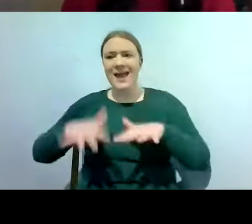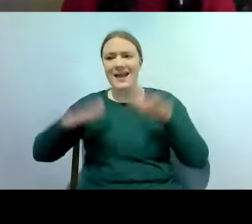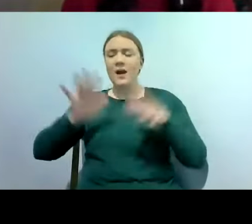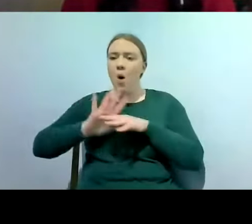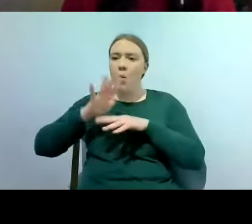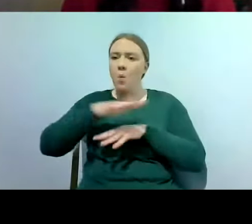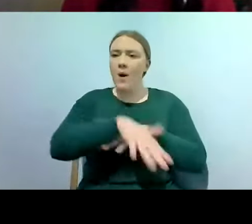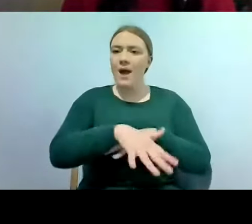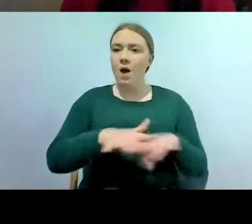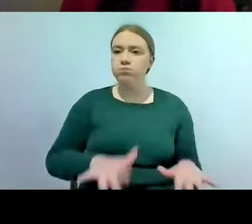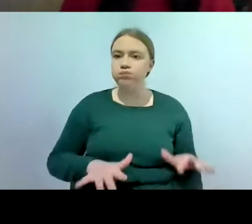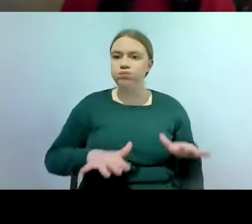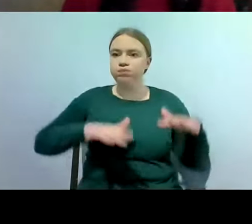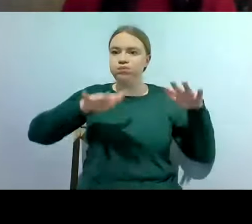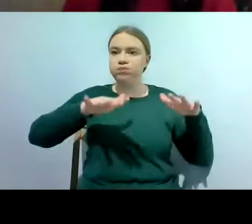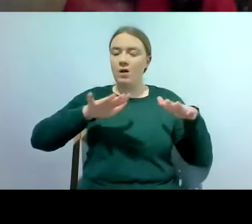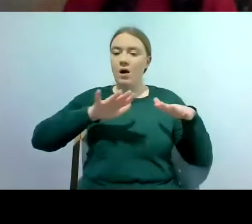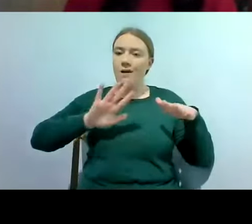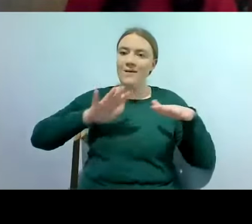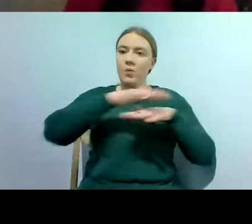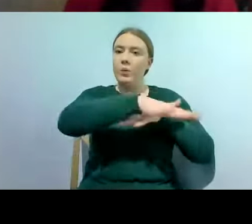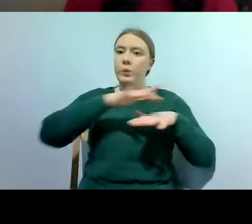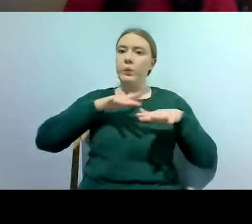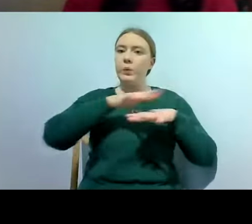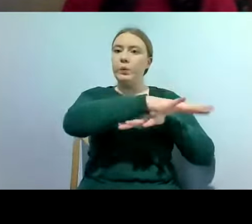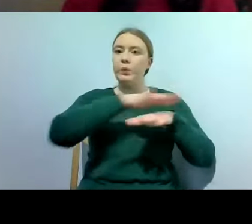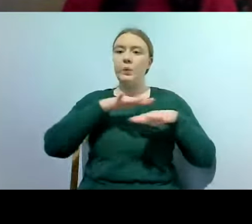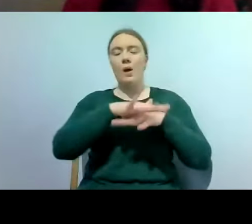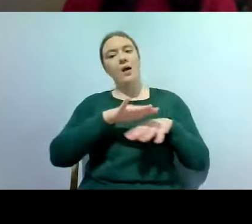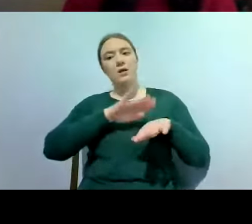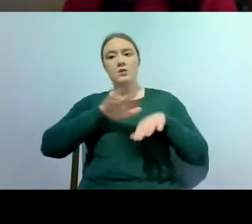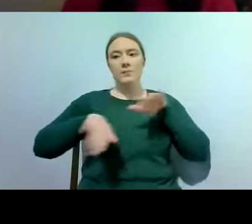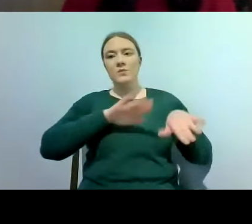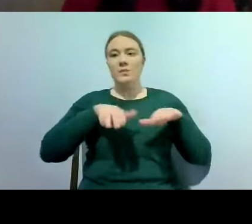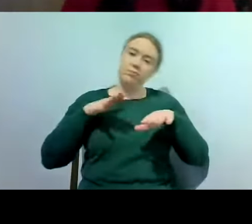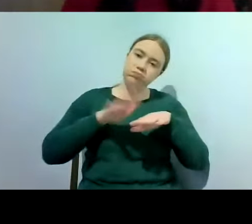visible and so you would imagine a fish could just swim over the top at that time of year